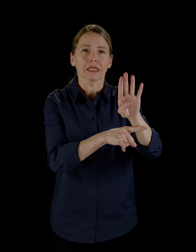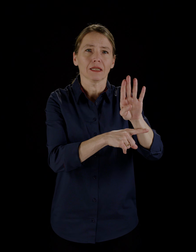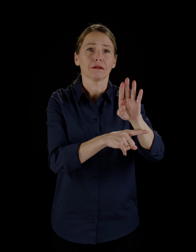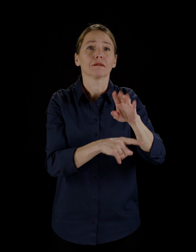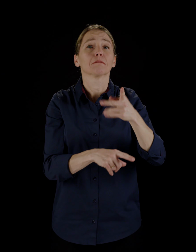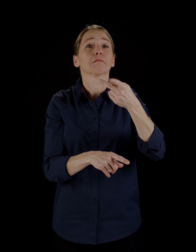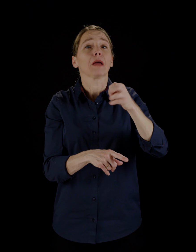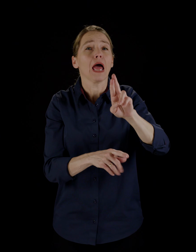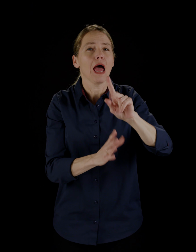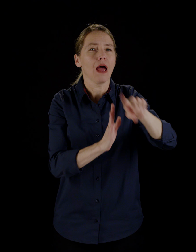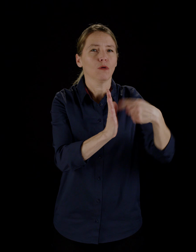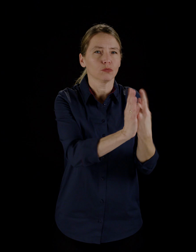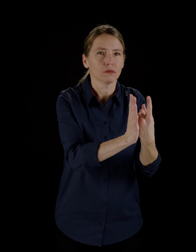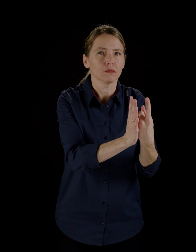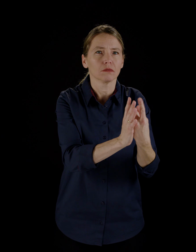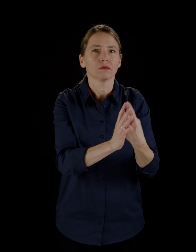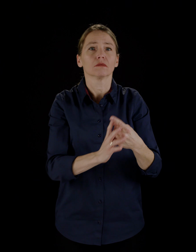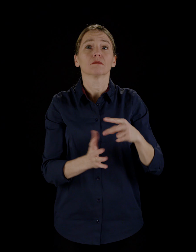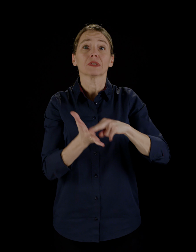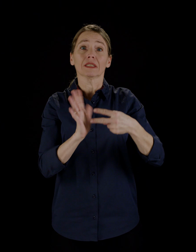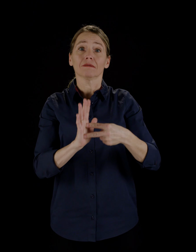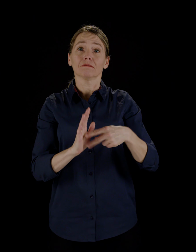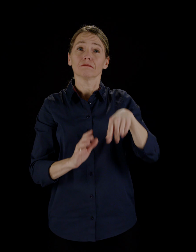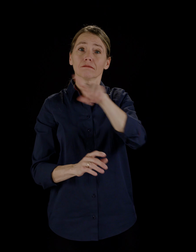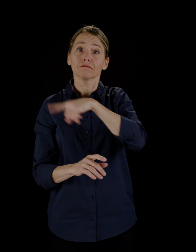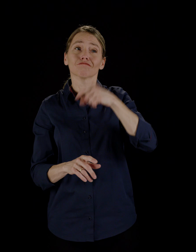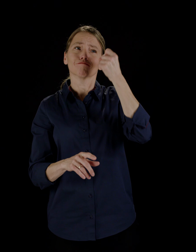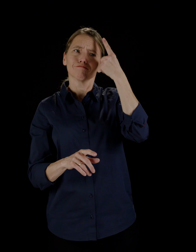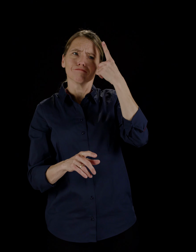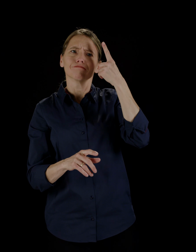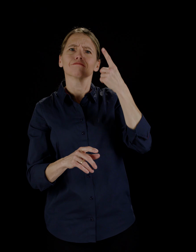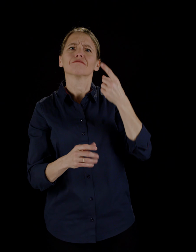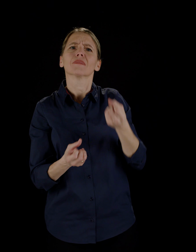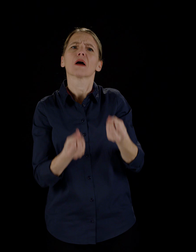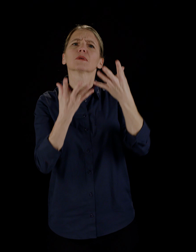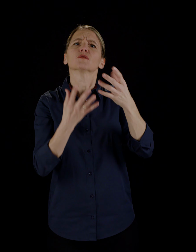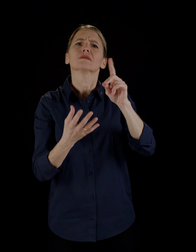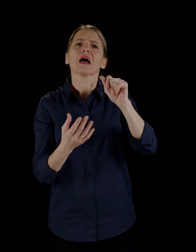service uses, customers should refer to the music service’s website.